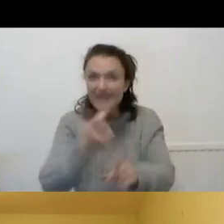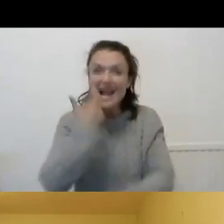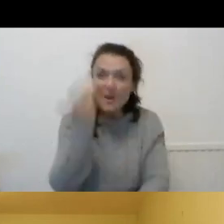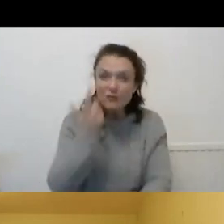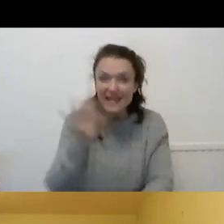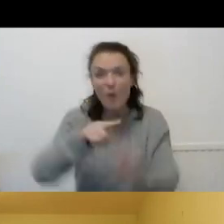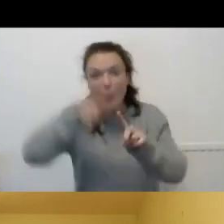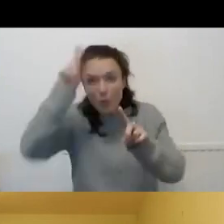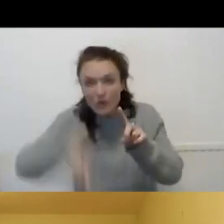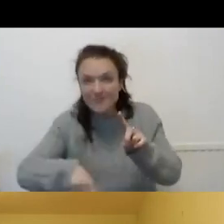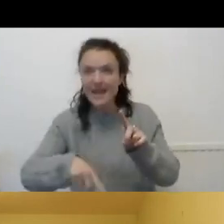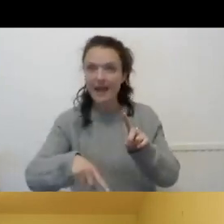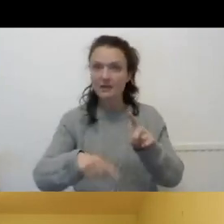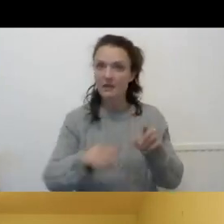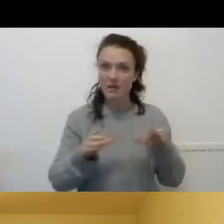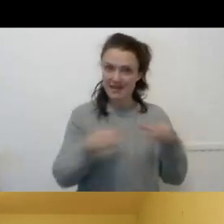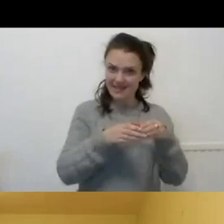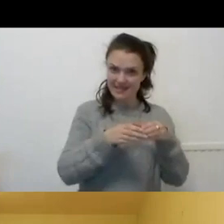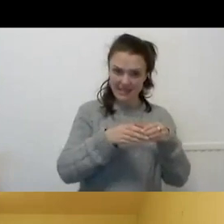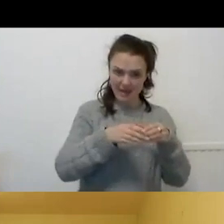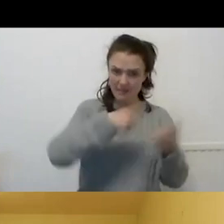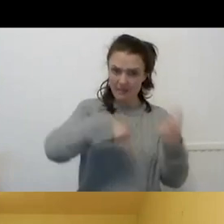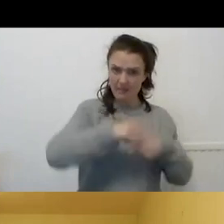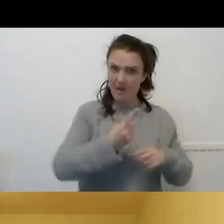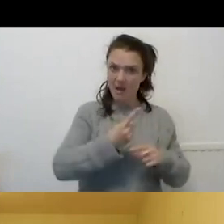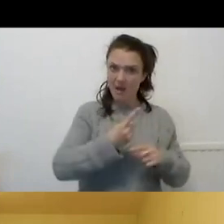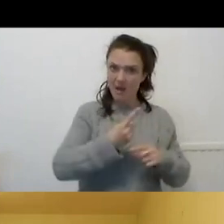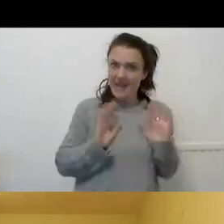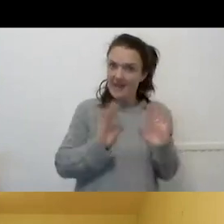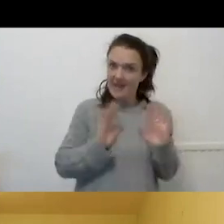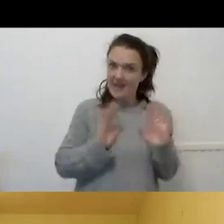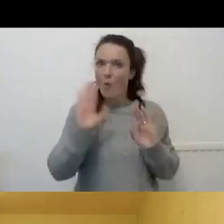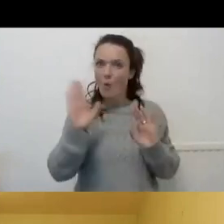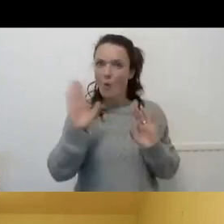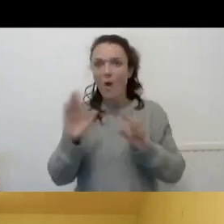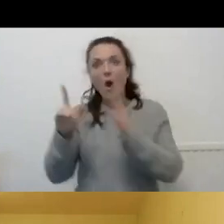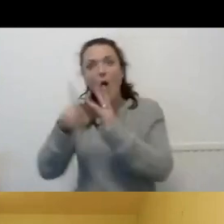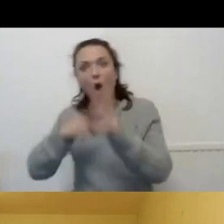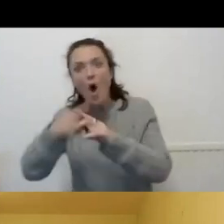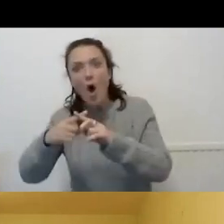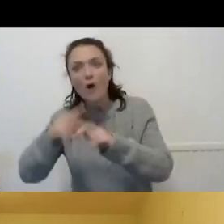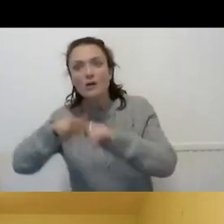in Oxford and other parts of the country. All working on getting the studies started.